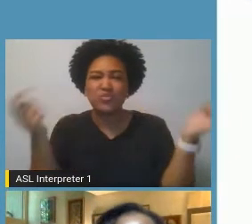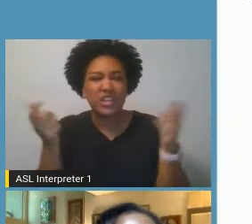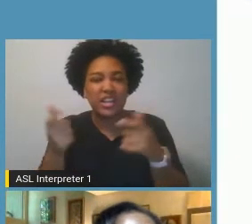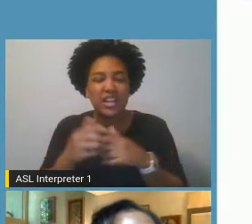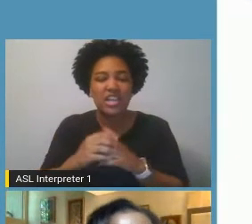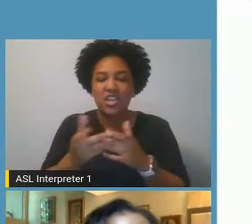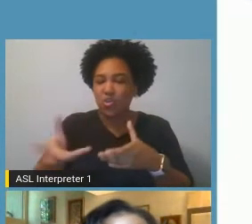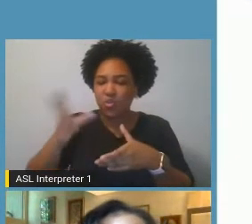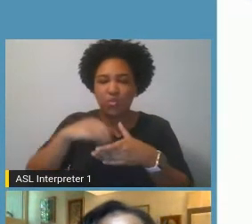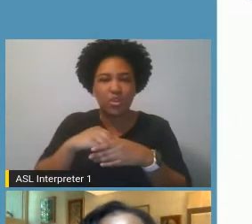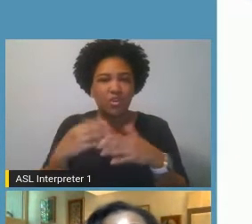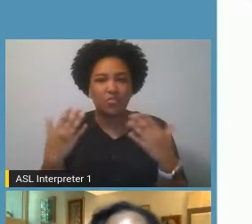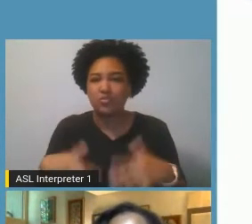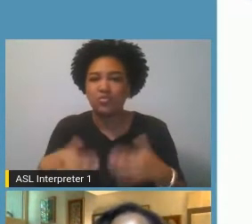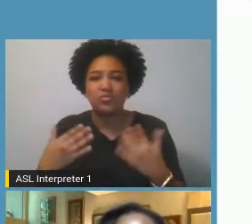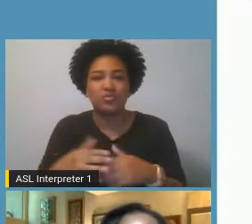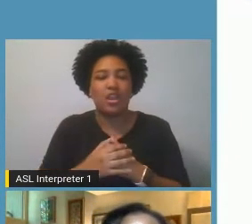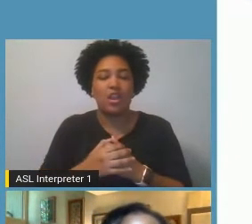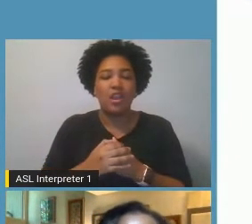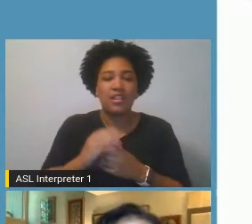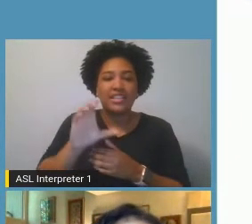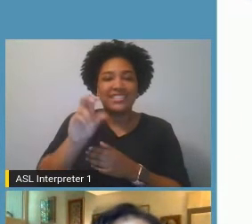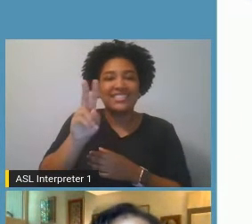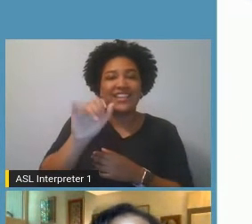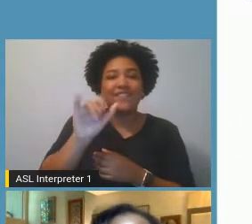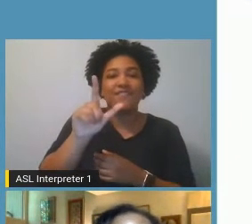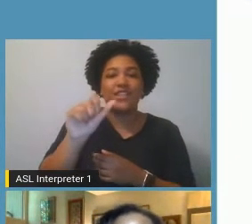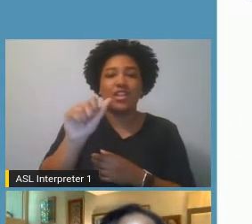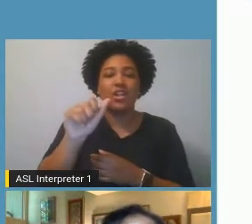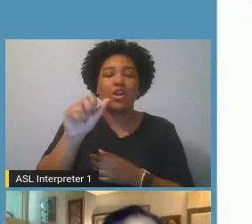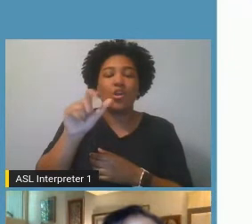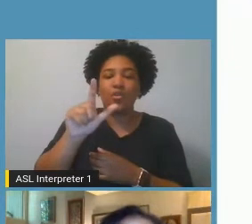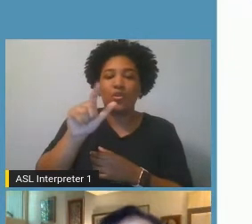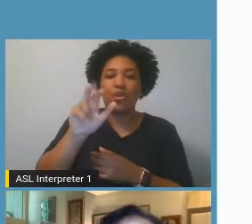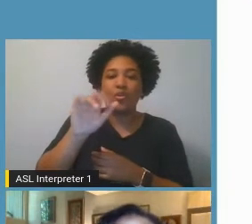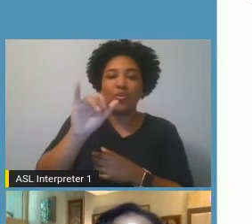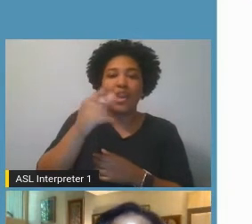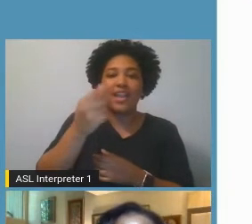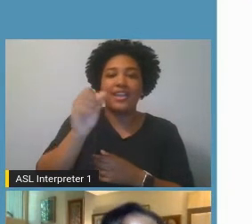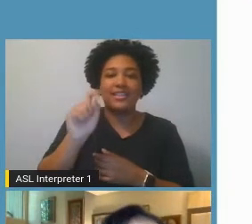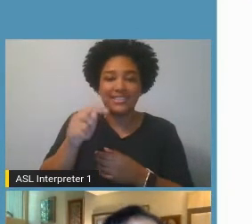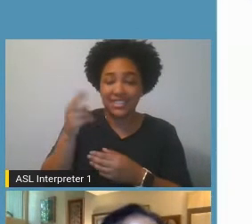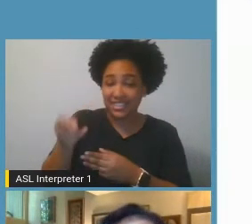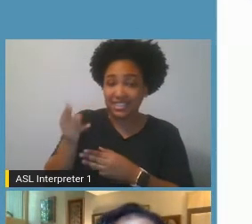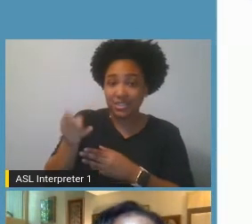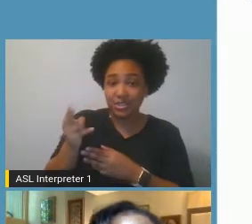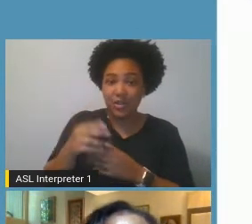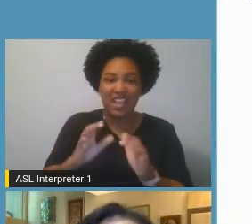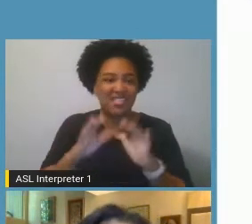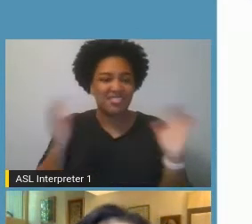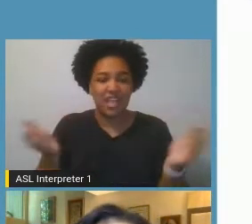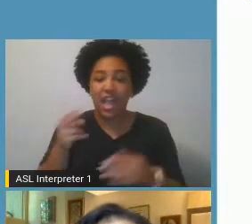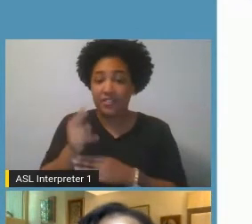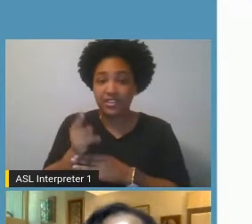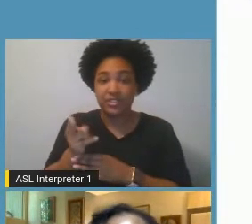of civil rights history, oral history, and that work again is used for classroom instruction,